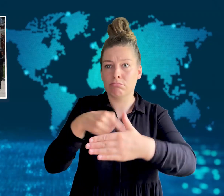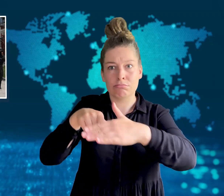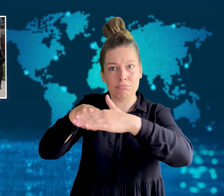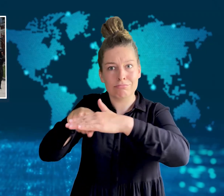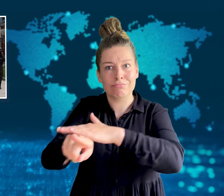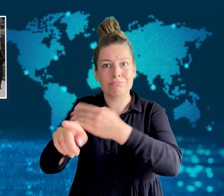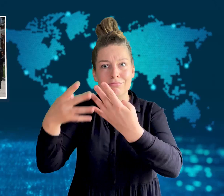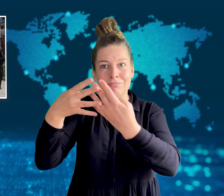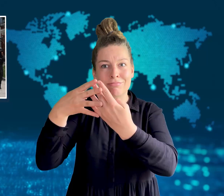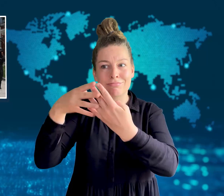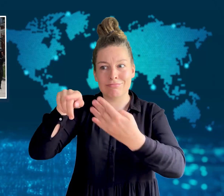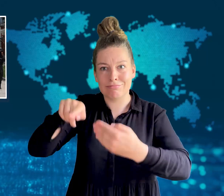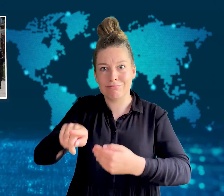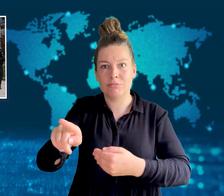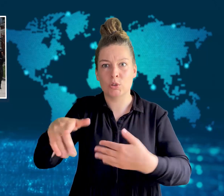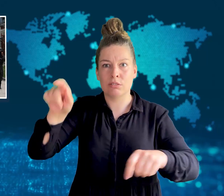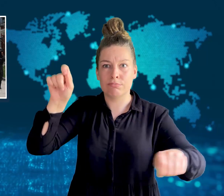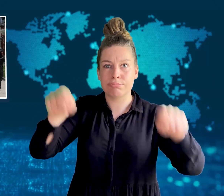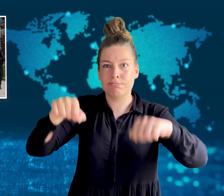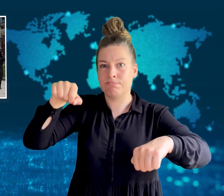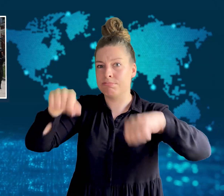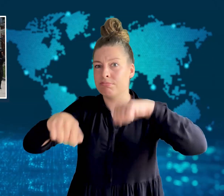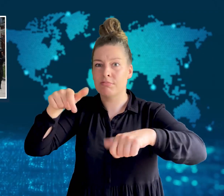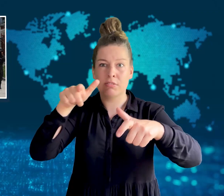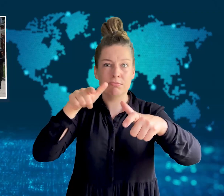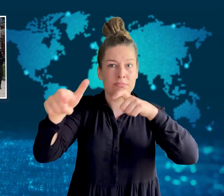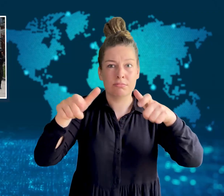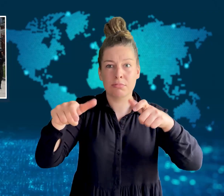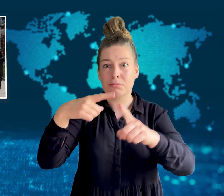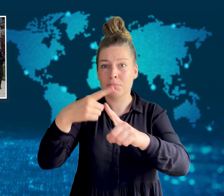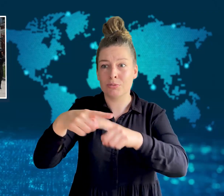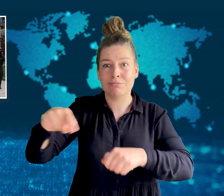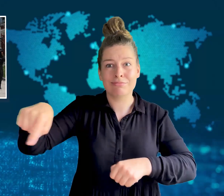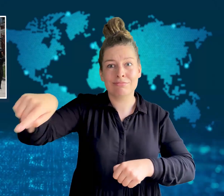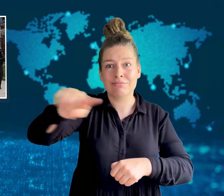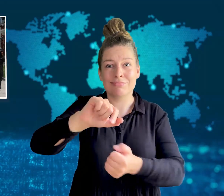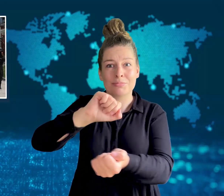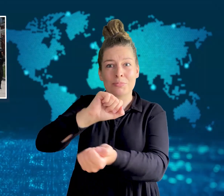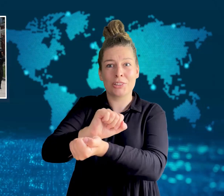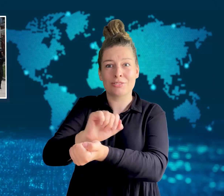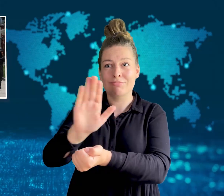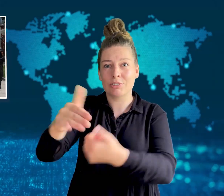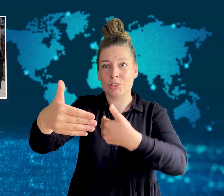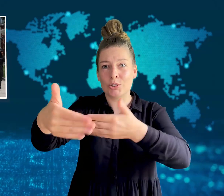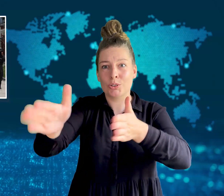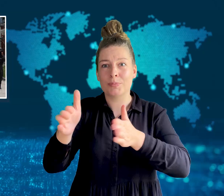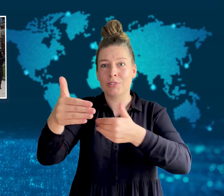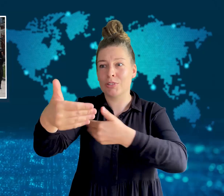they locked inmates in their cells.